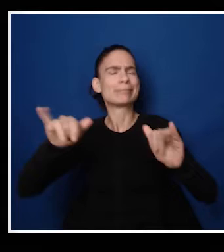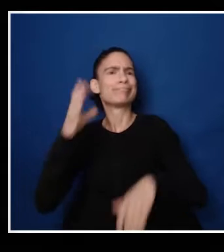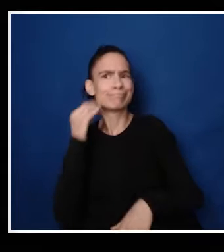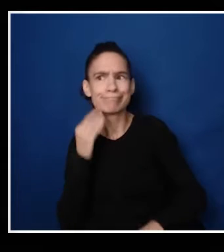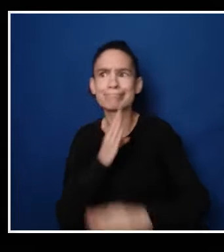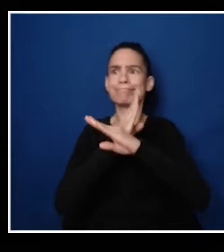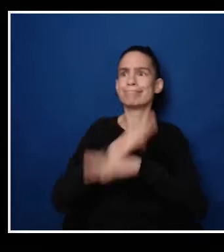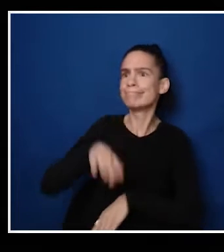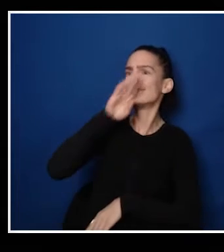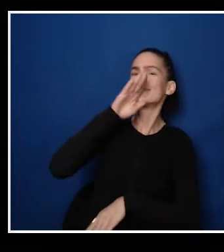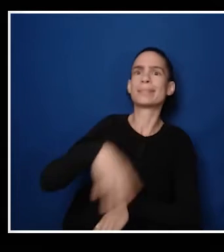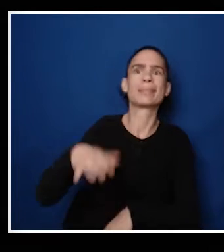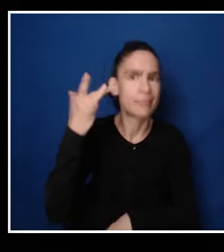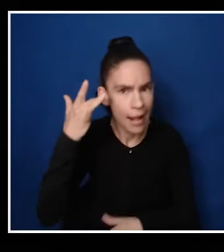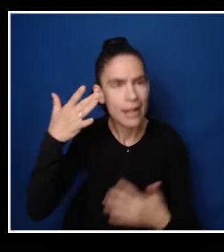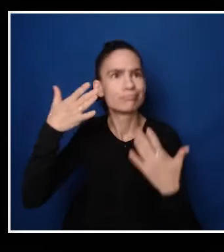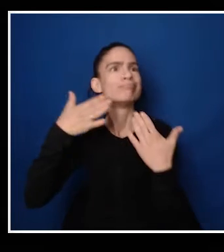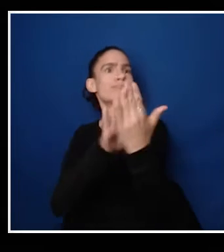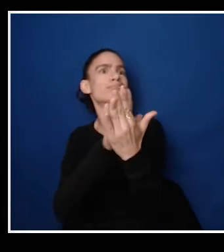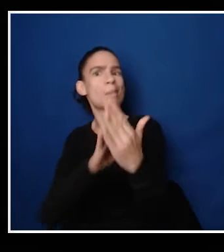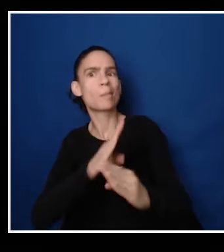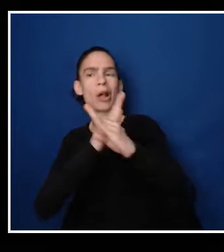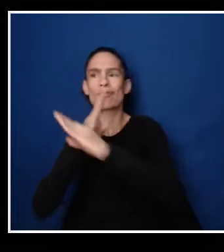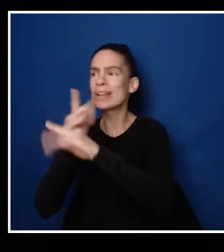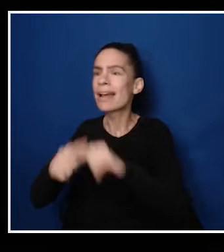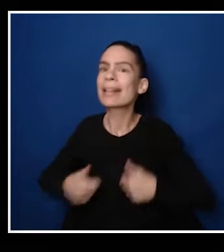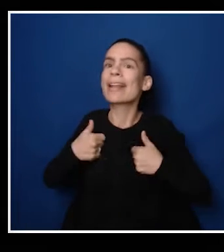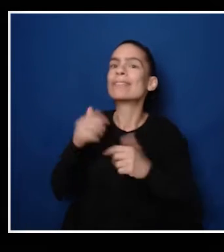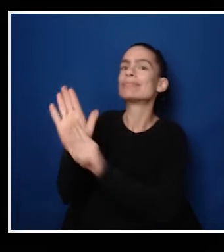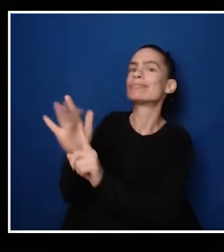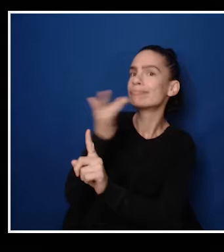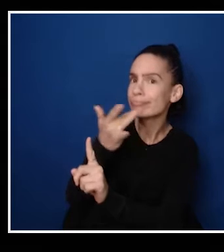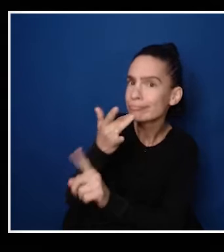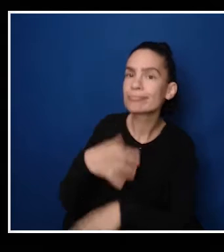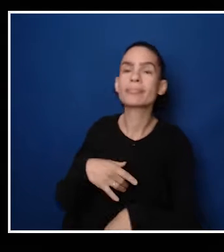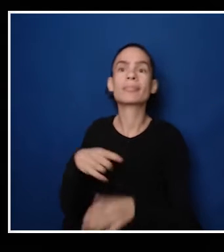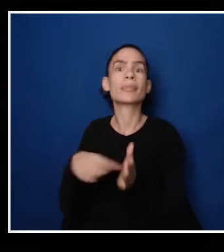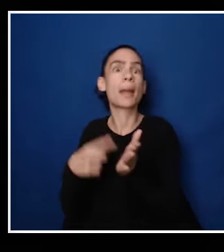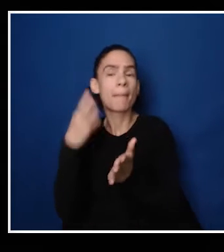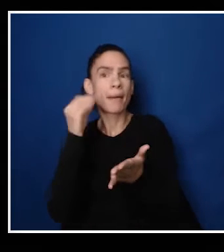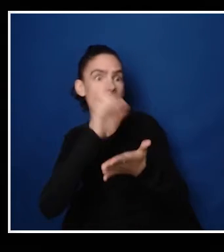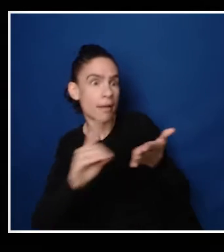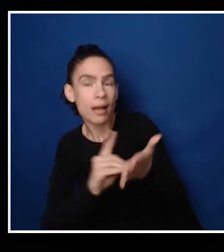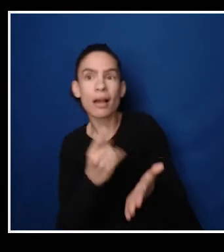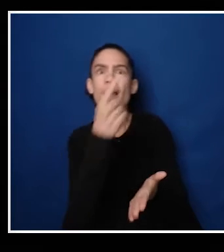to living their lives the way they want to. They face discrimination, or their rights are violated. And sometimes they need help fighting back.